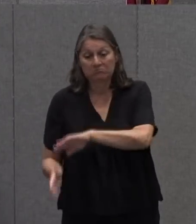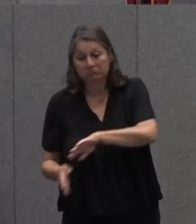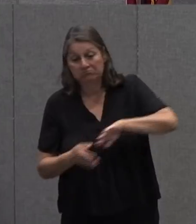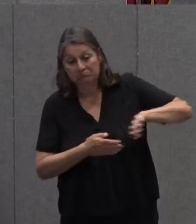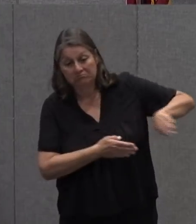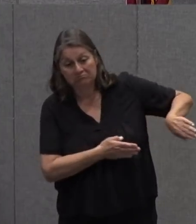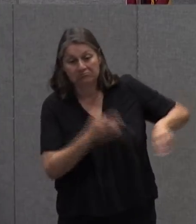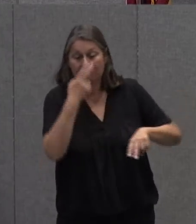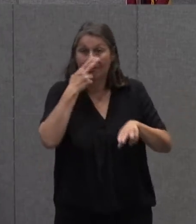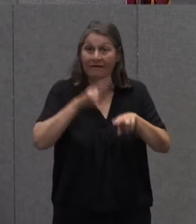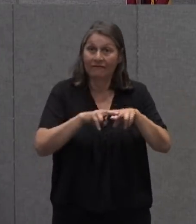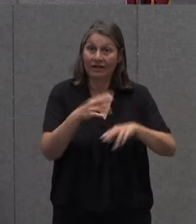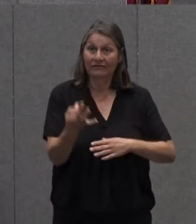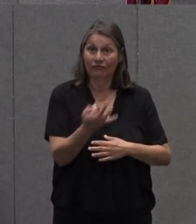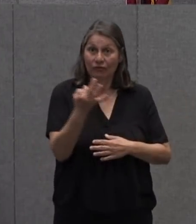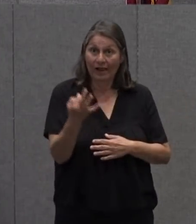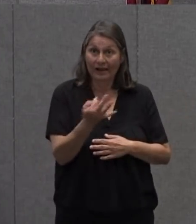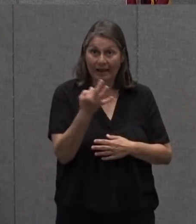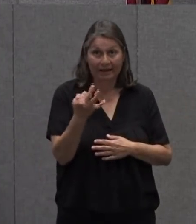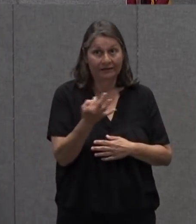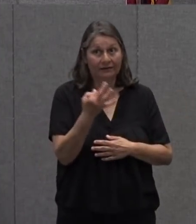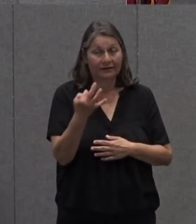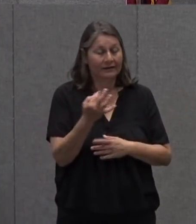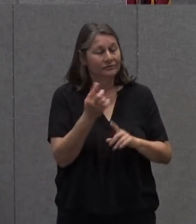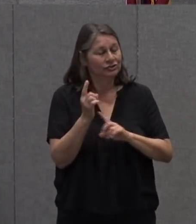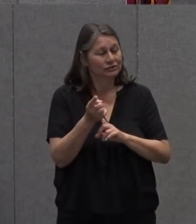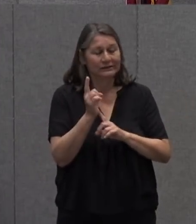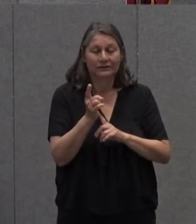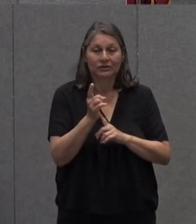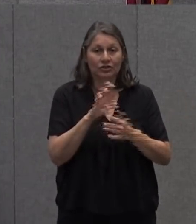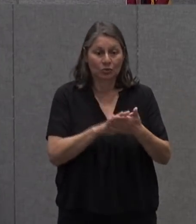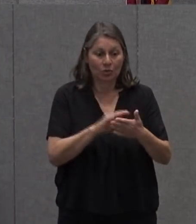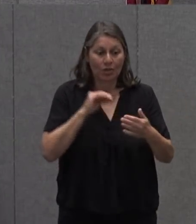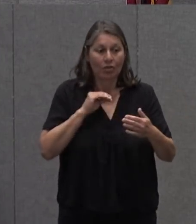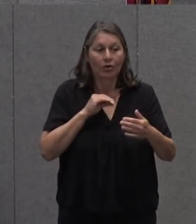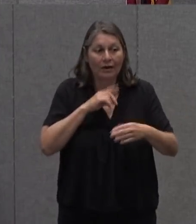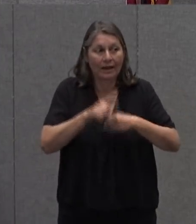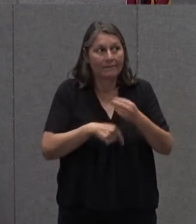And in just a second, you're gonna learn all about what we're gonna do that is fun.